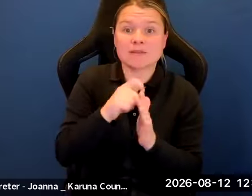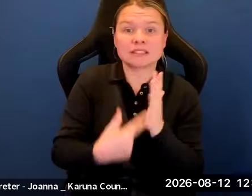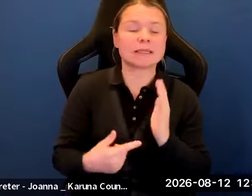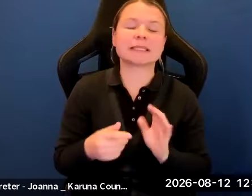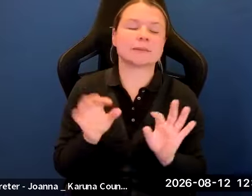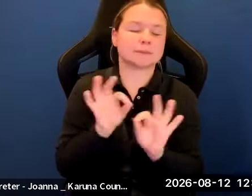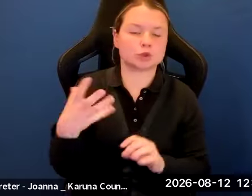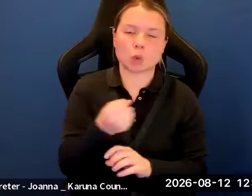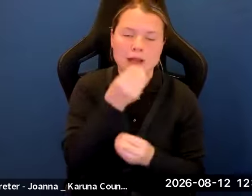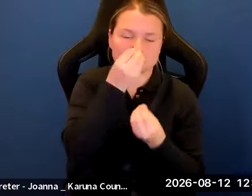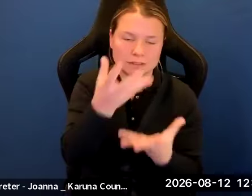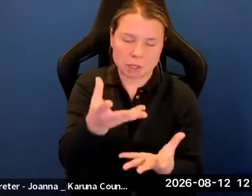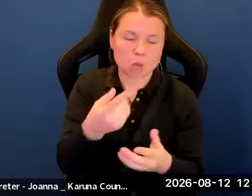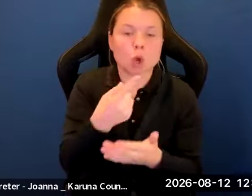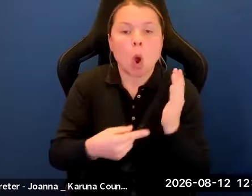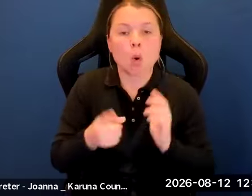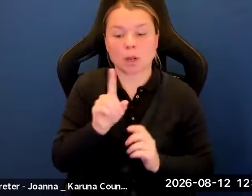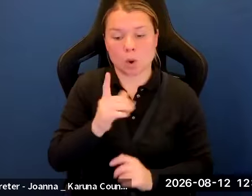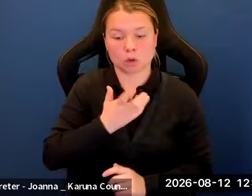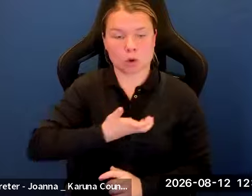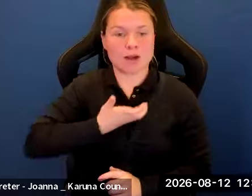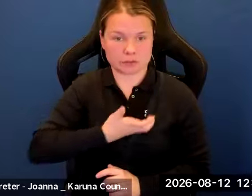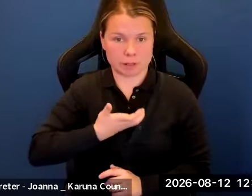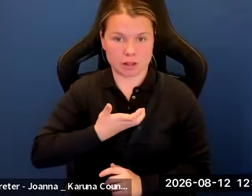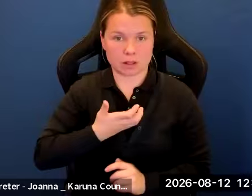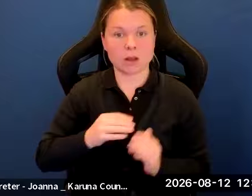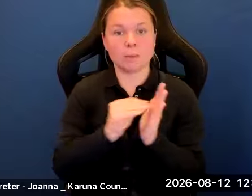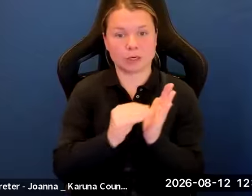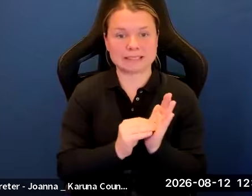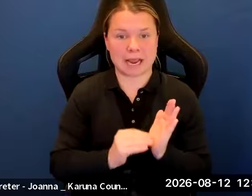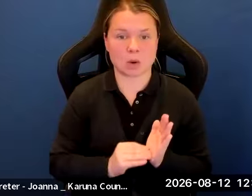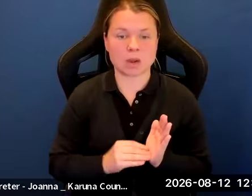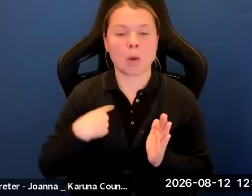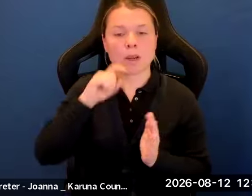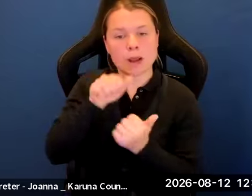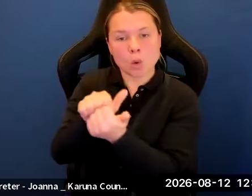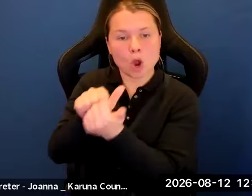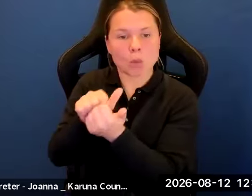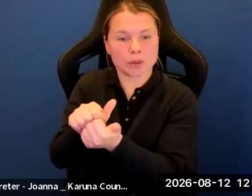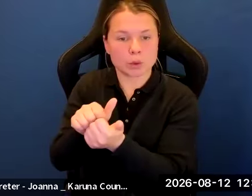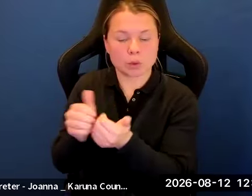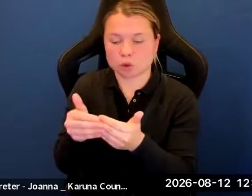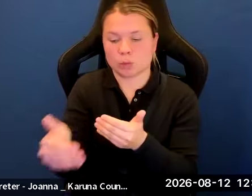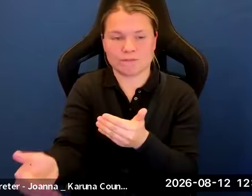nature of your disability. We will work with successful applicants and only disclose what they feel comfortable